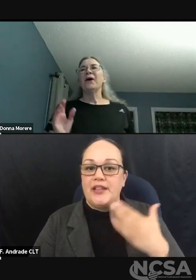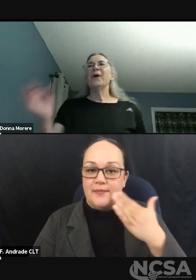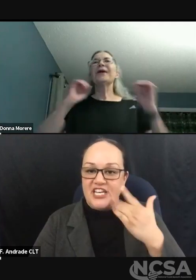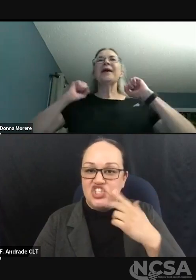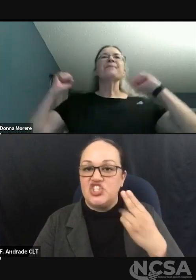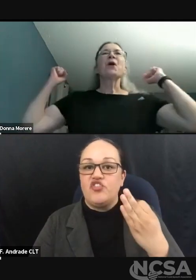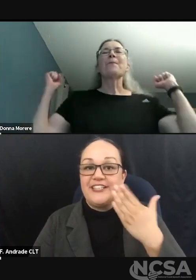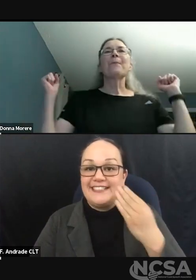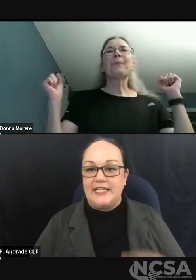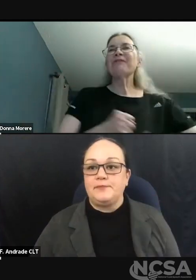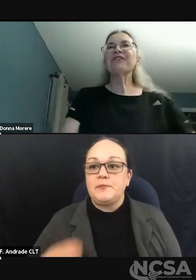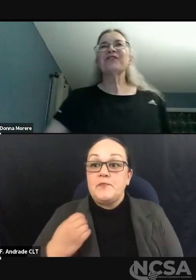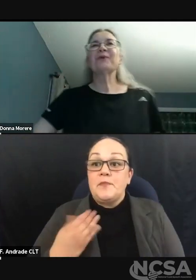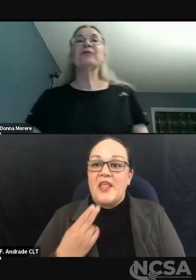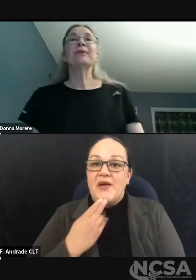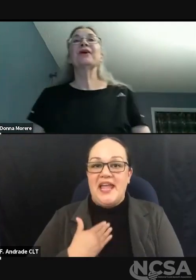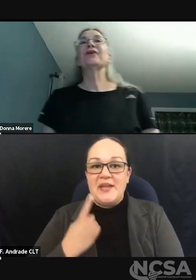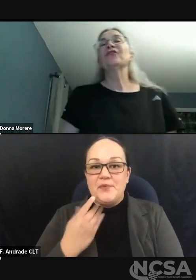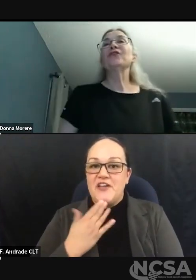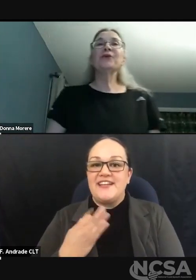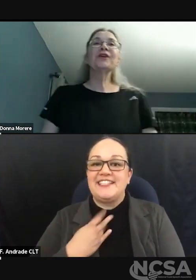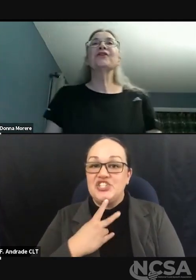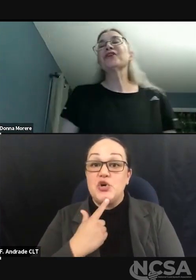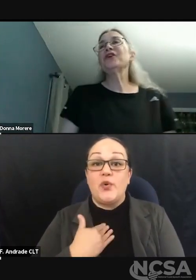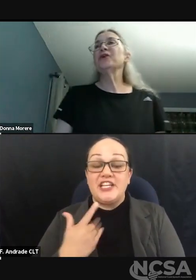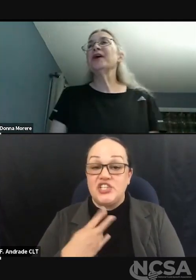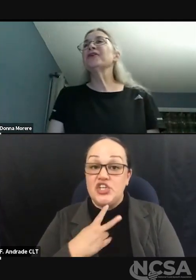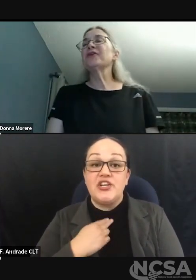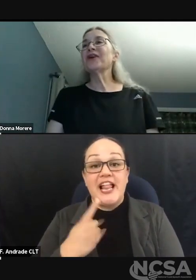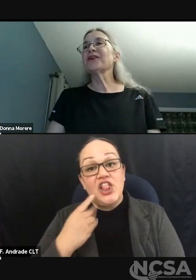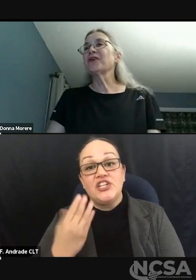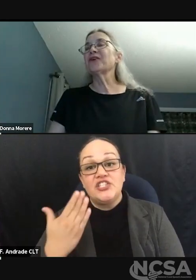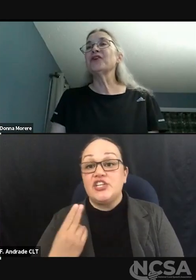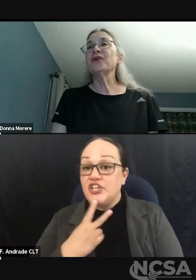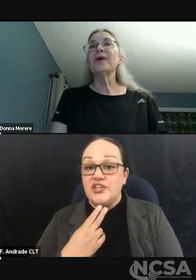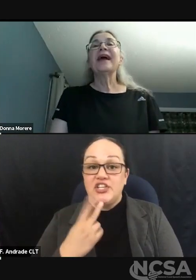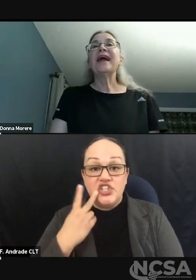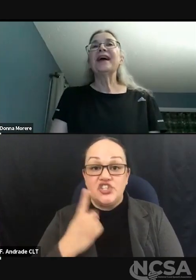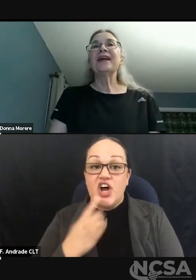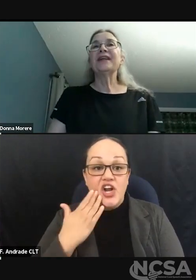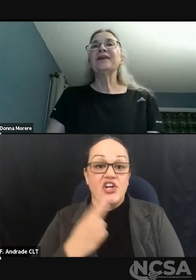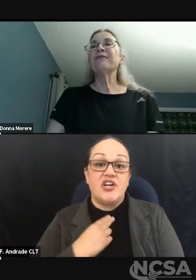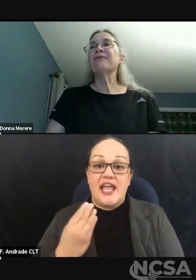Okay, perfect situation, because you can learn to cue, and your daughter can learn the cue and if,